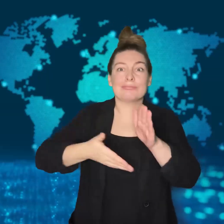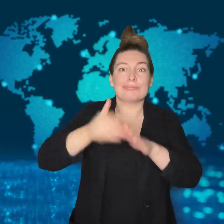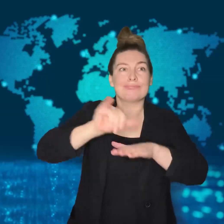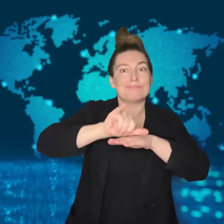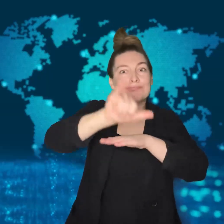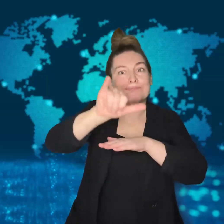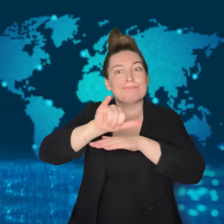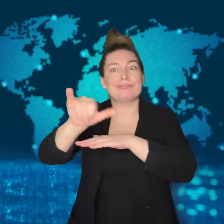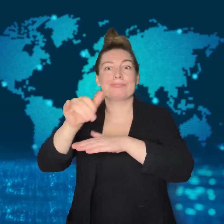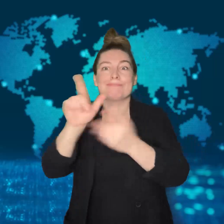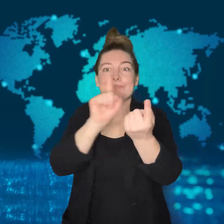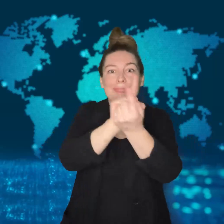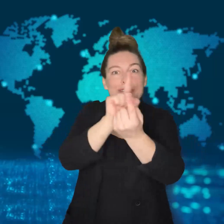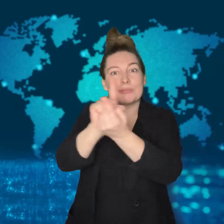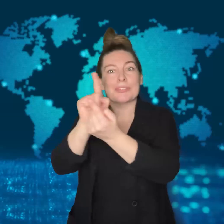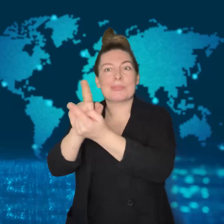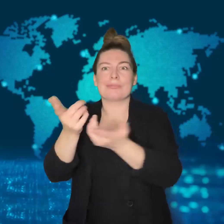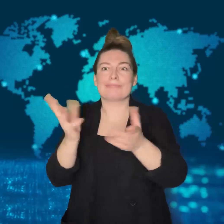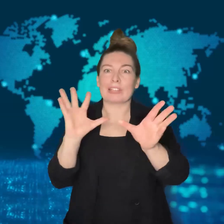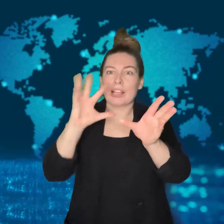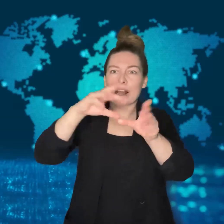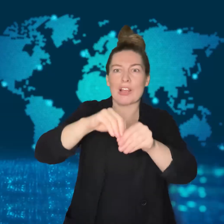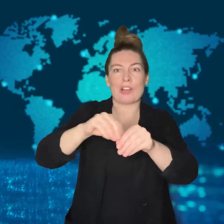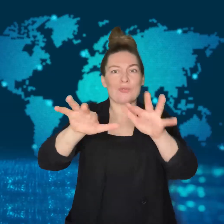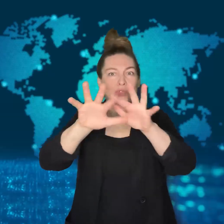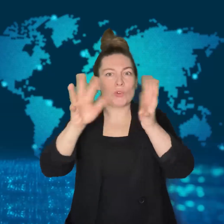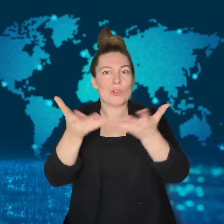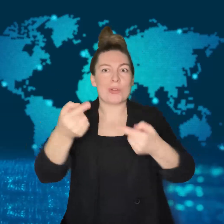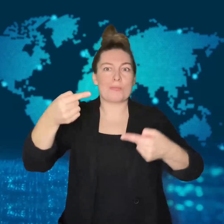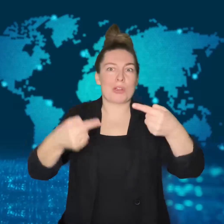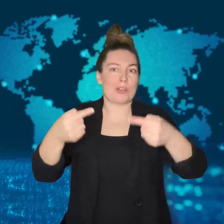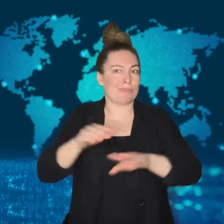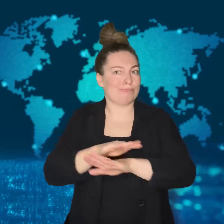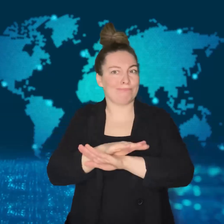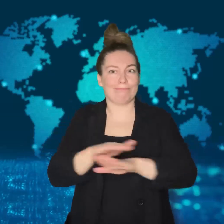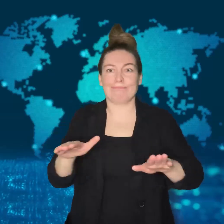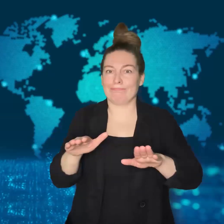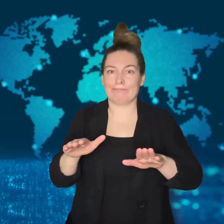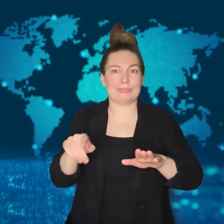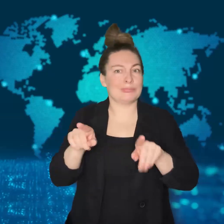There is no timeline for that to happen,